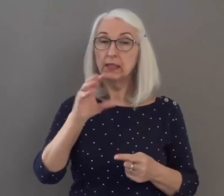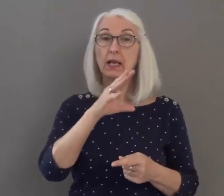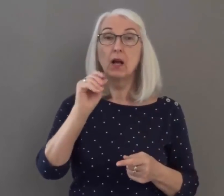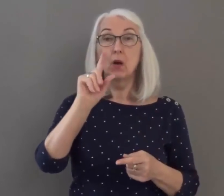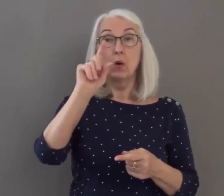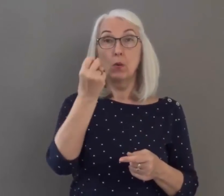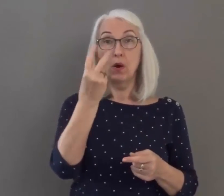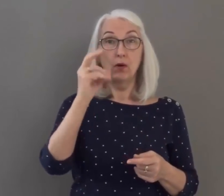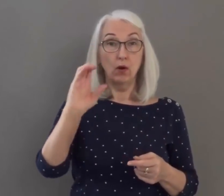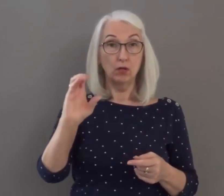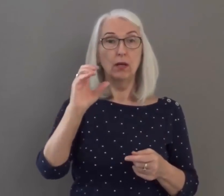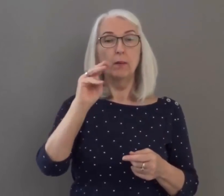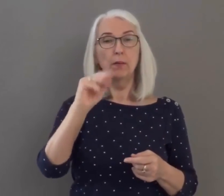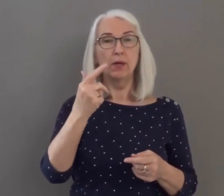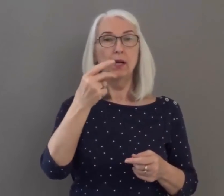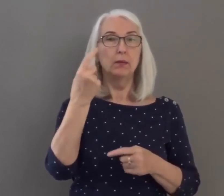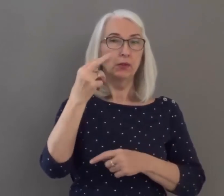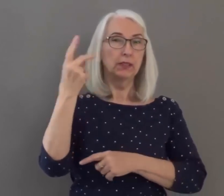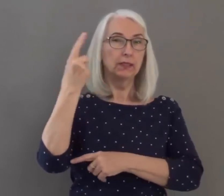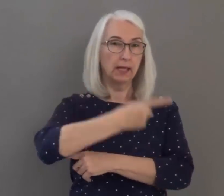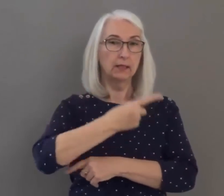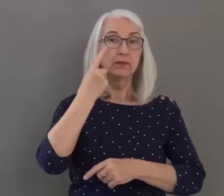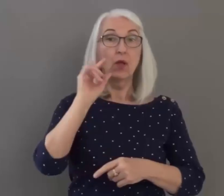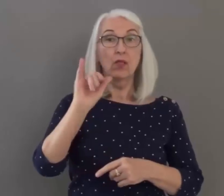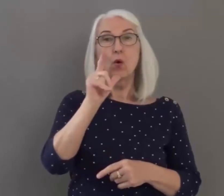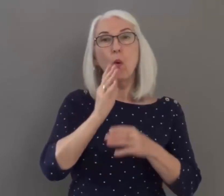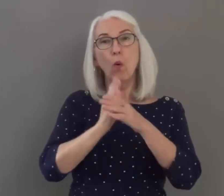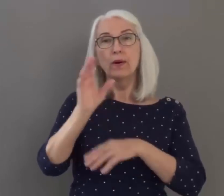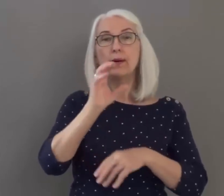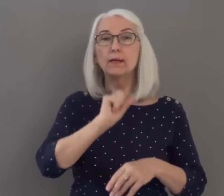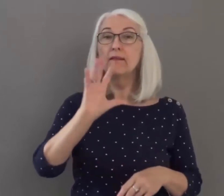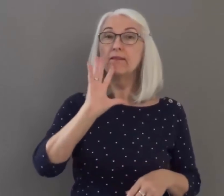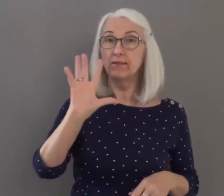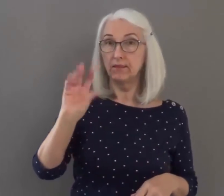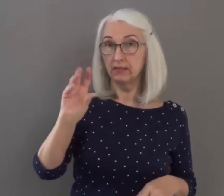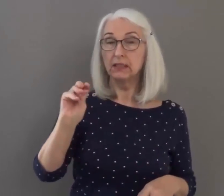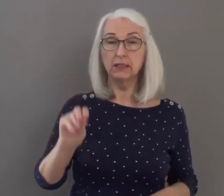and 1200 mg/day for those over the age of 50.